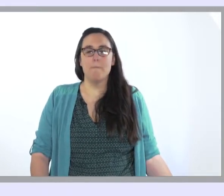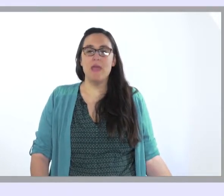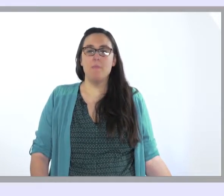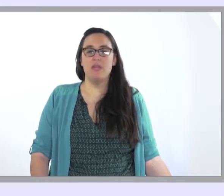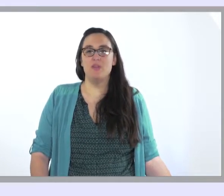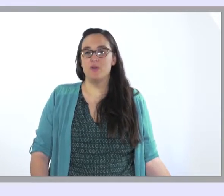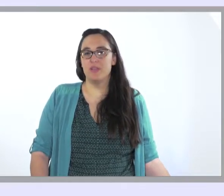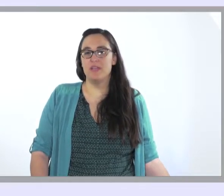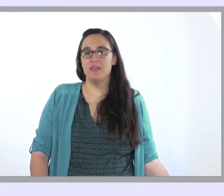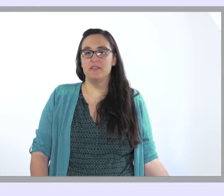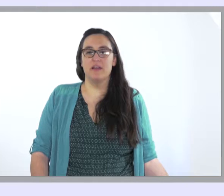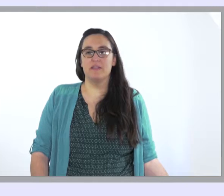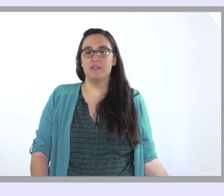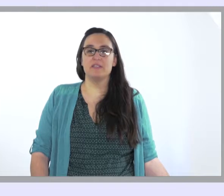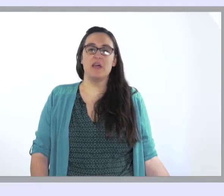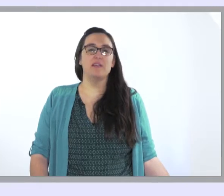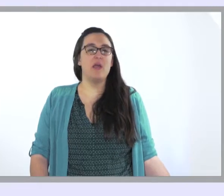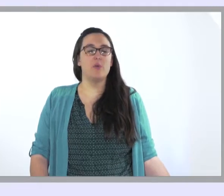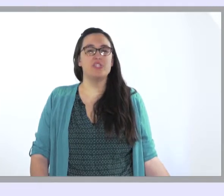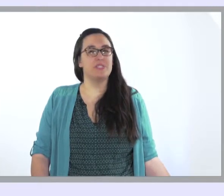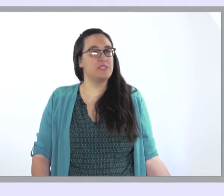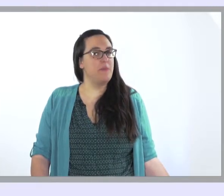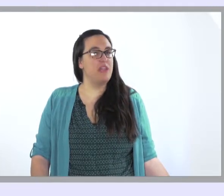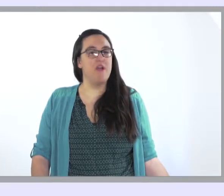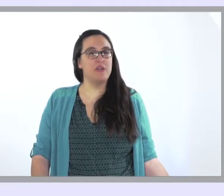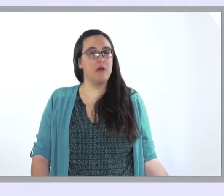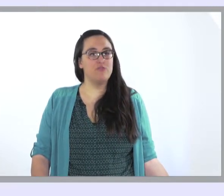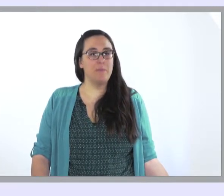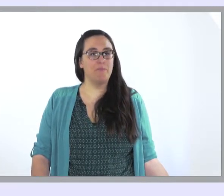Maybe you think that sign language is the same in every country?